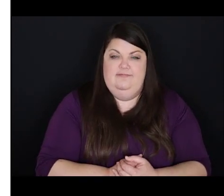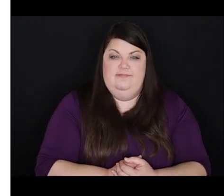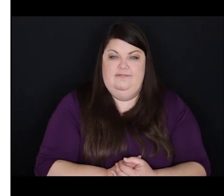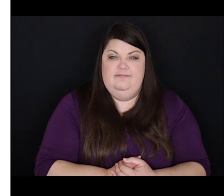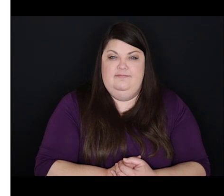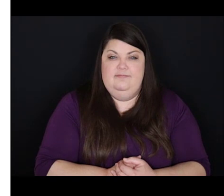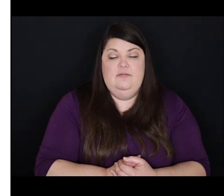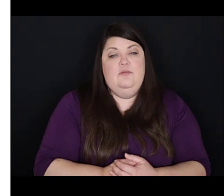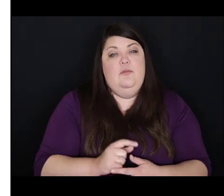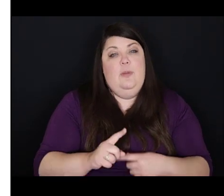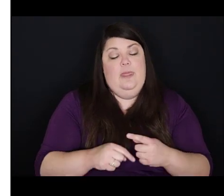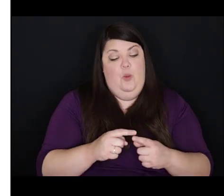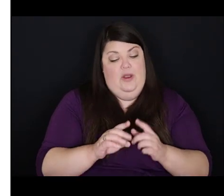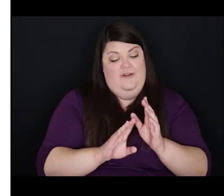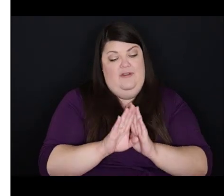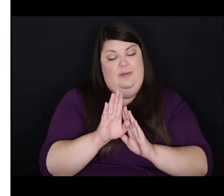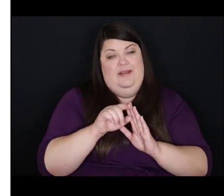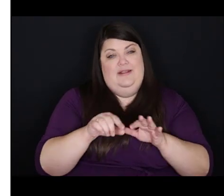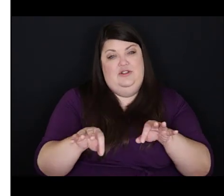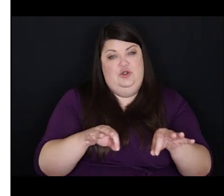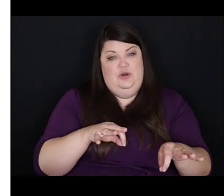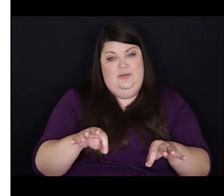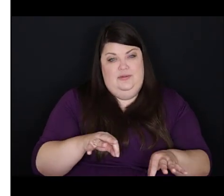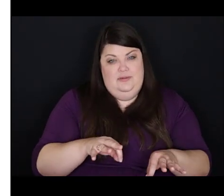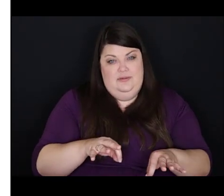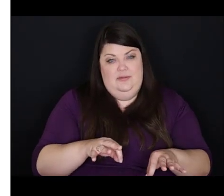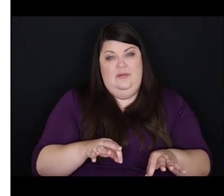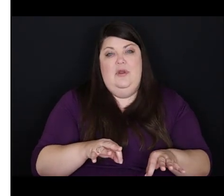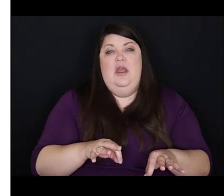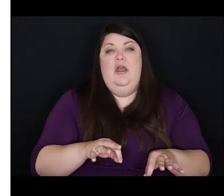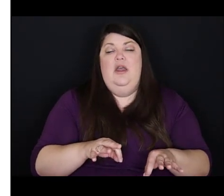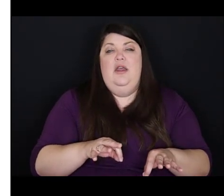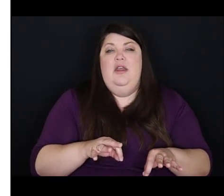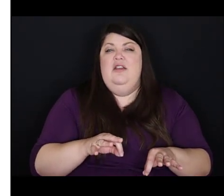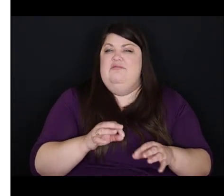When developing this Description, States must consider the following: